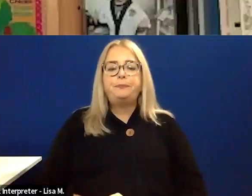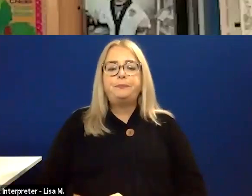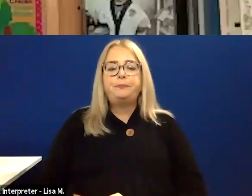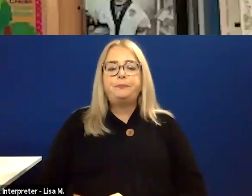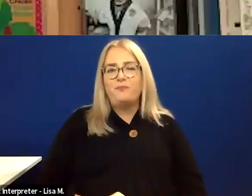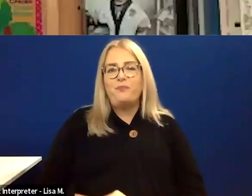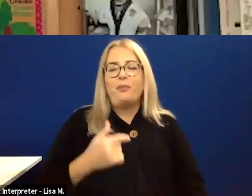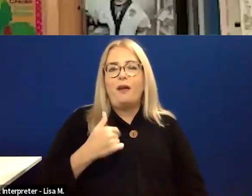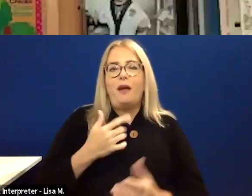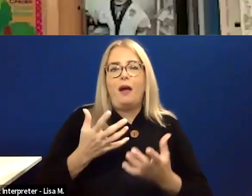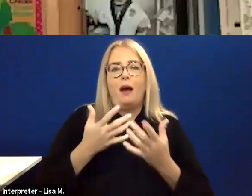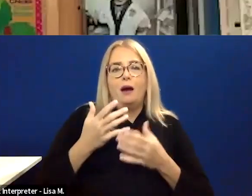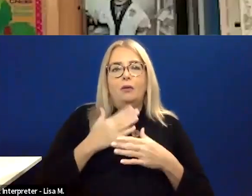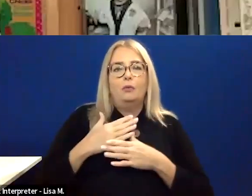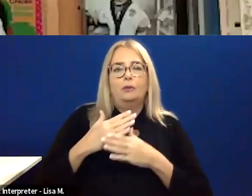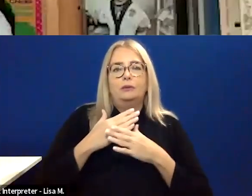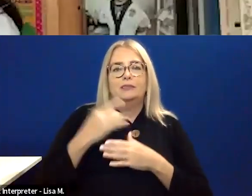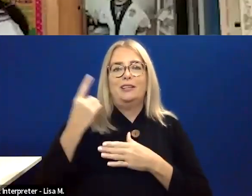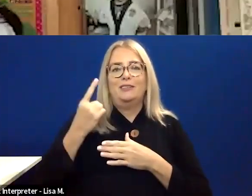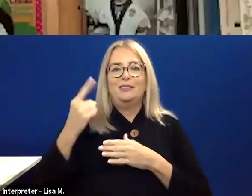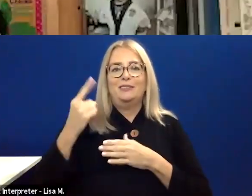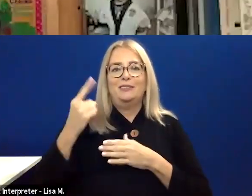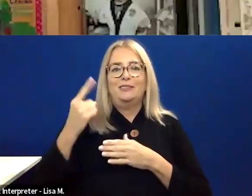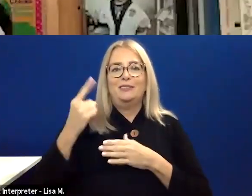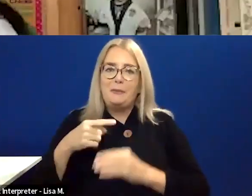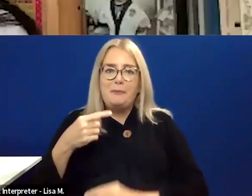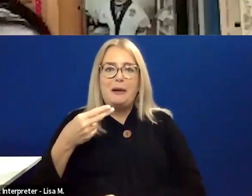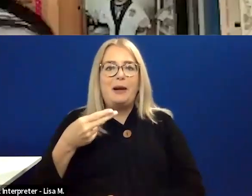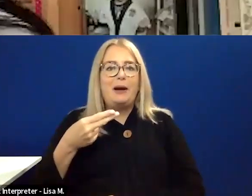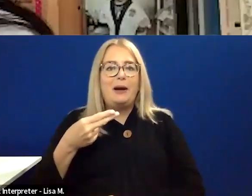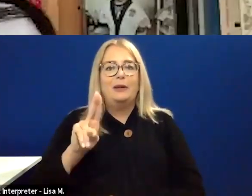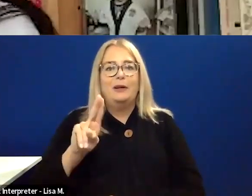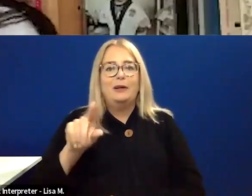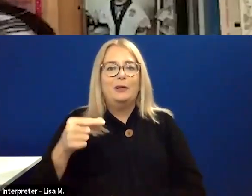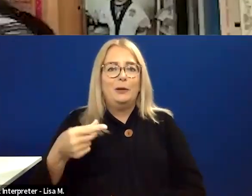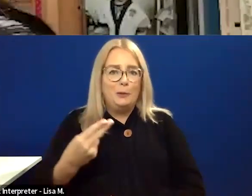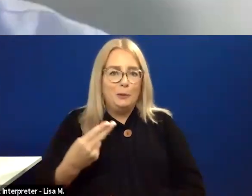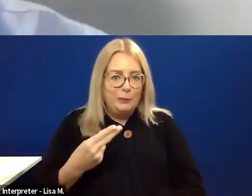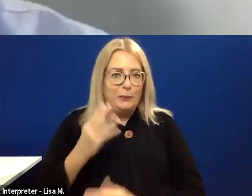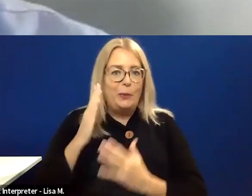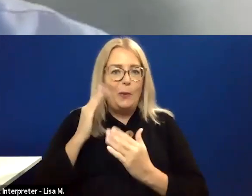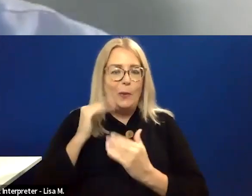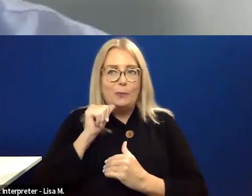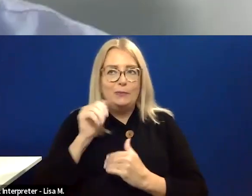something though about you that I hope won't be embarrassing to him or kind of hope it will